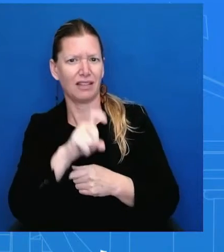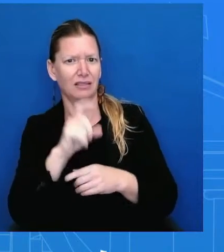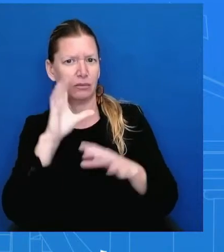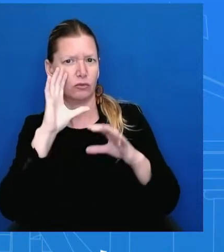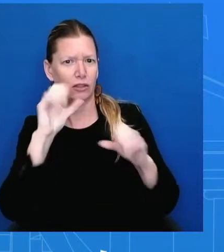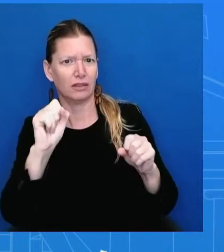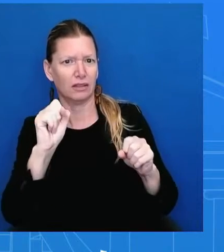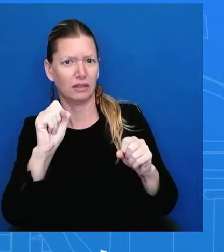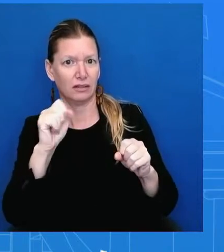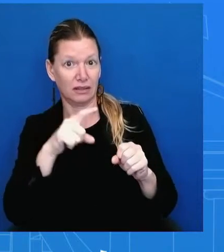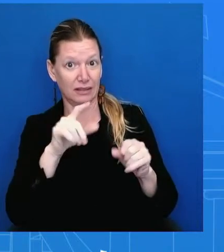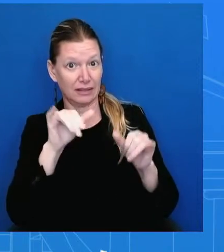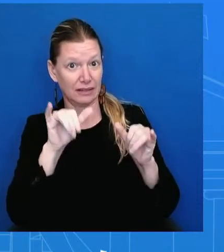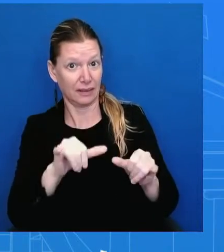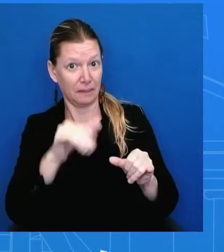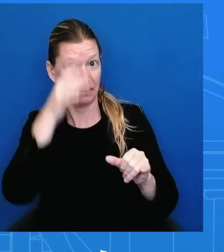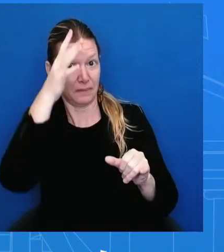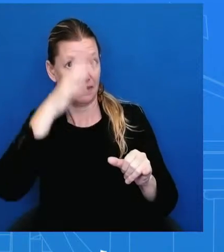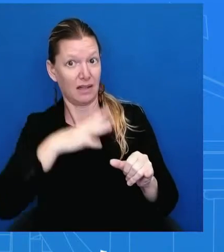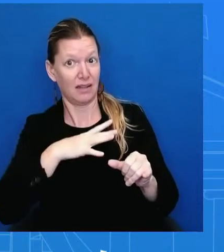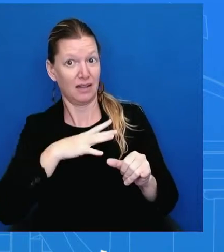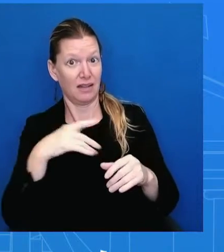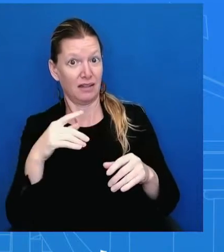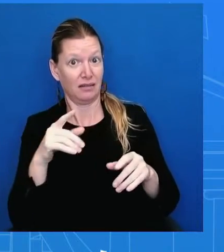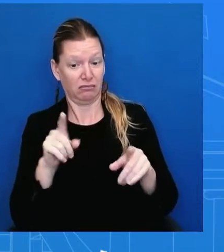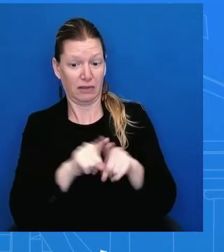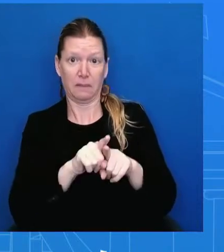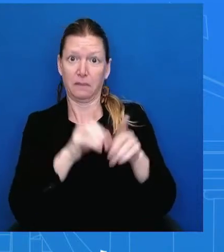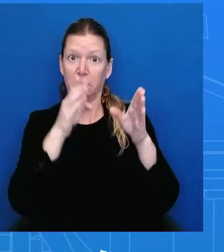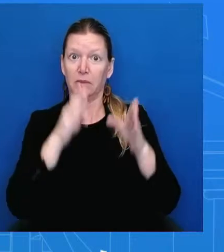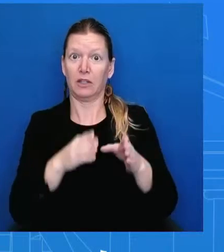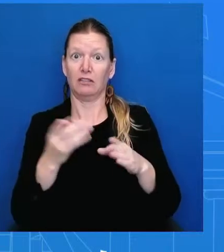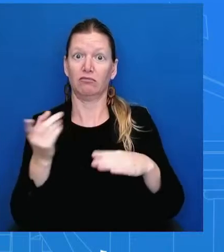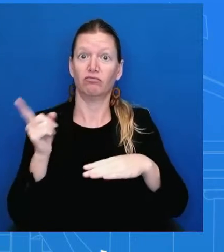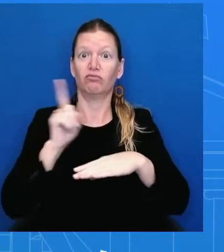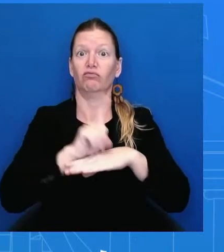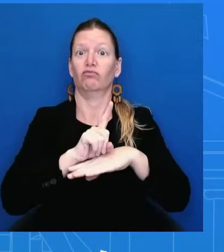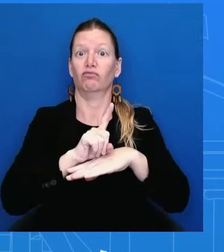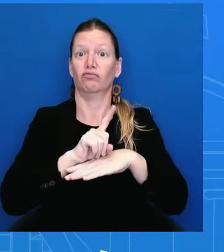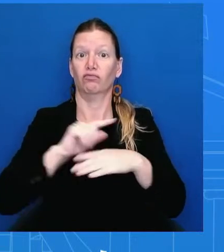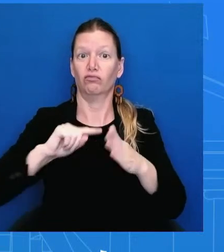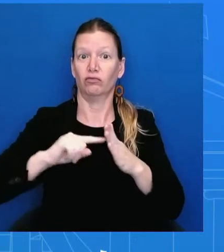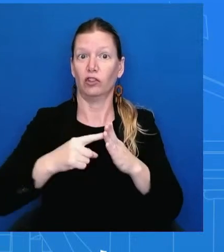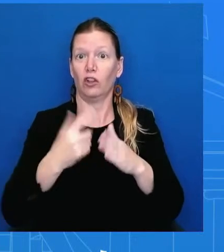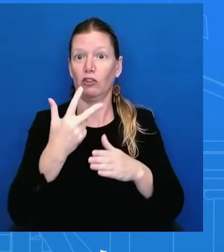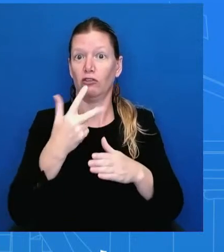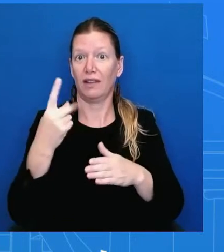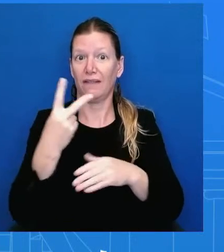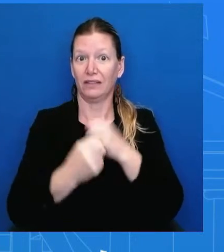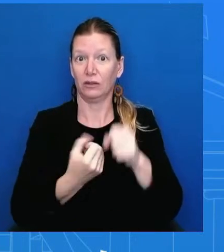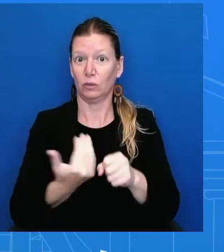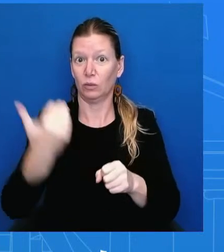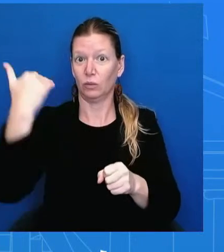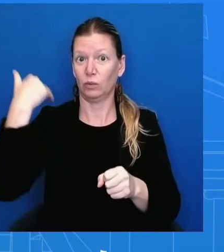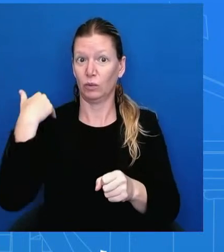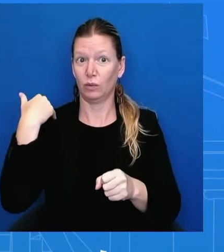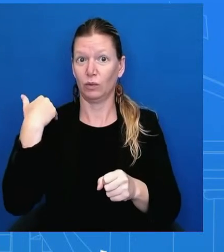And the president's reply began, "In terms of successes, yes. I was also the guy who put together a peace plan